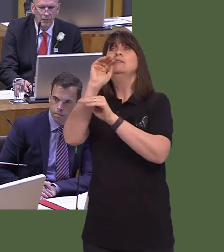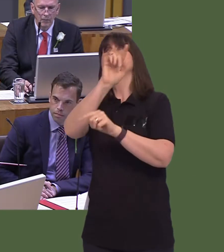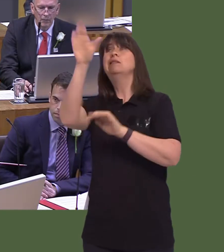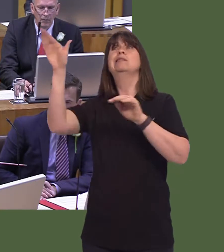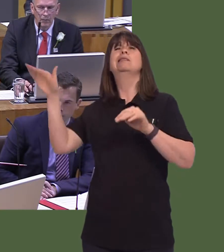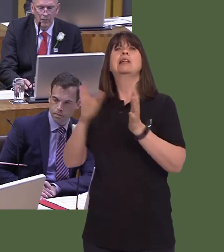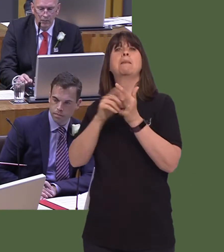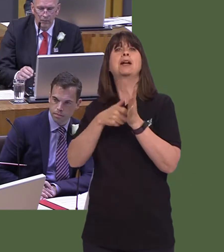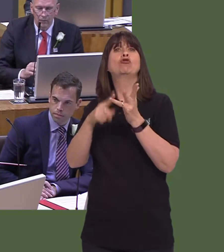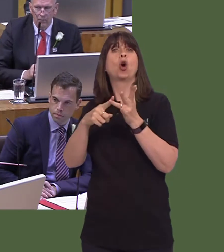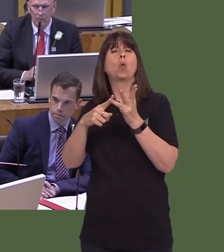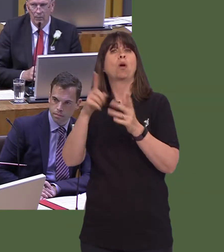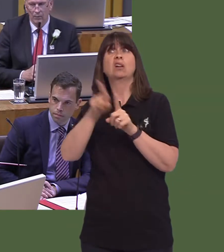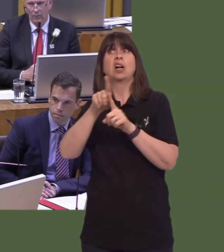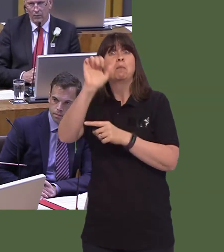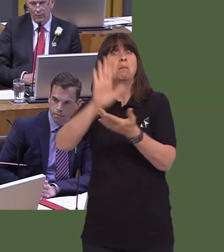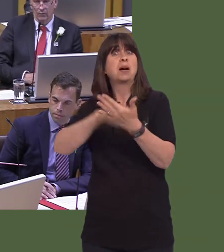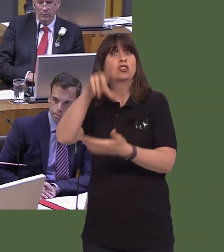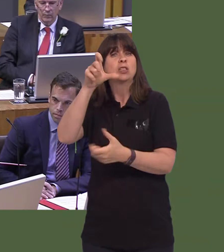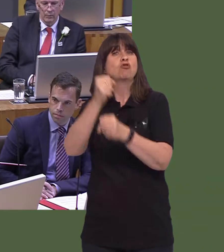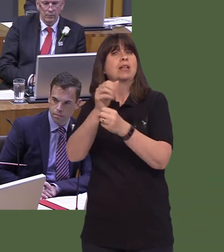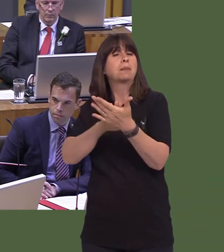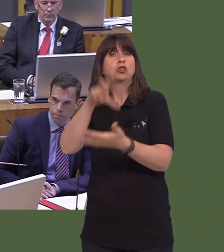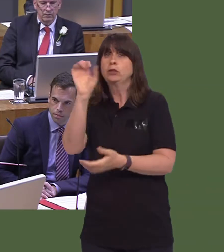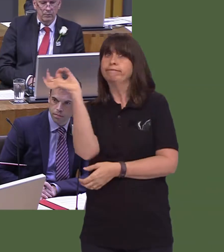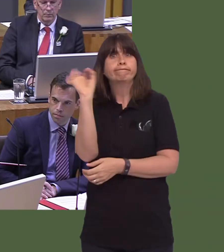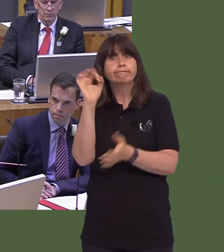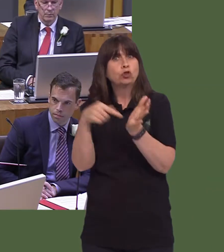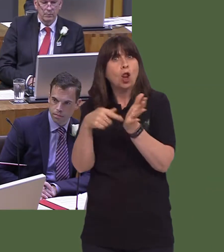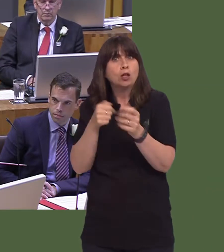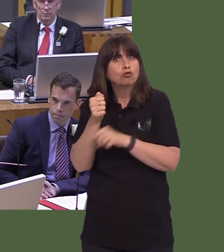where there are no toilets on board, and quite often there are no facilities for passengers who wish to use a toilet.